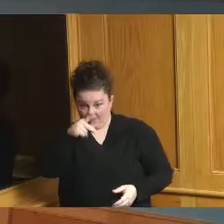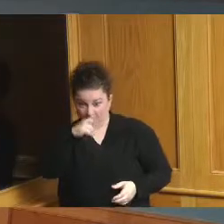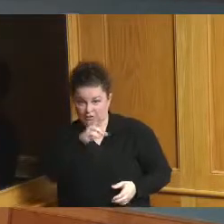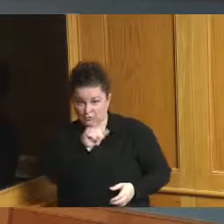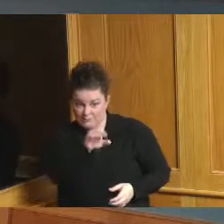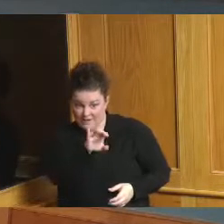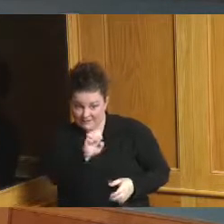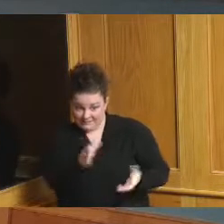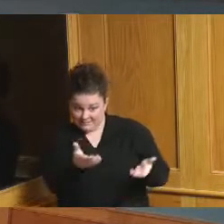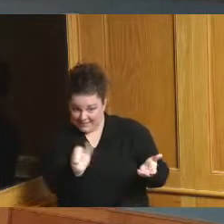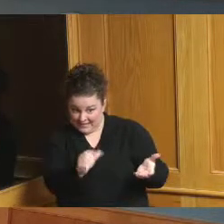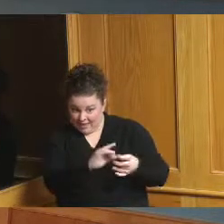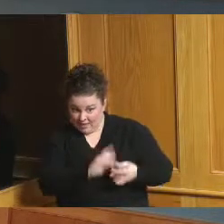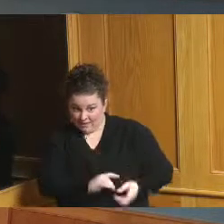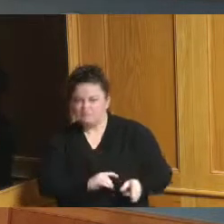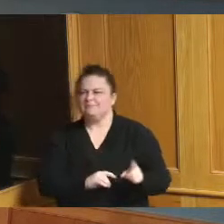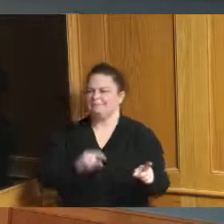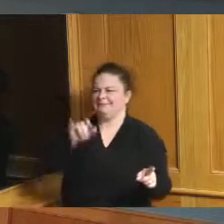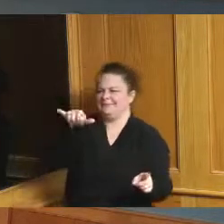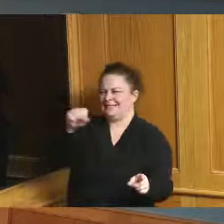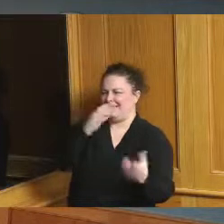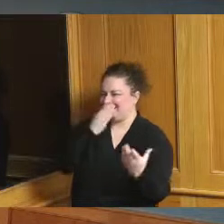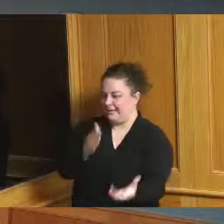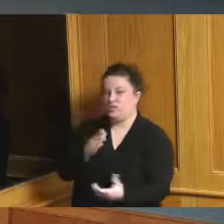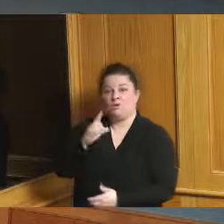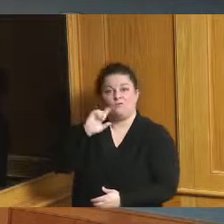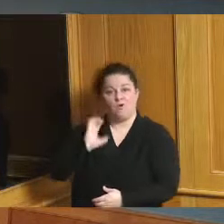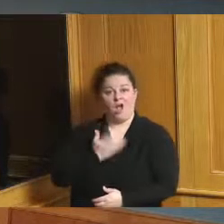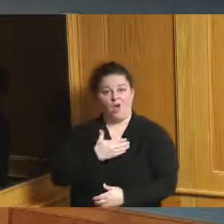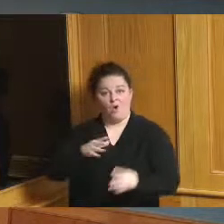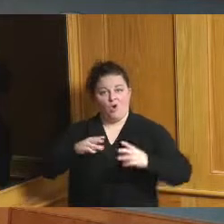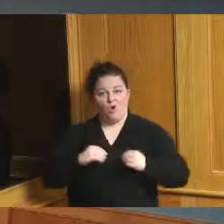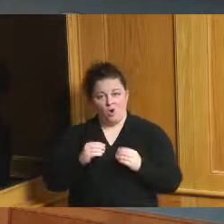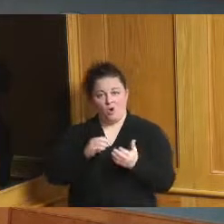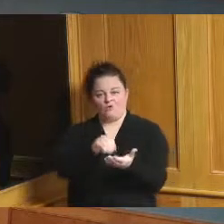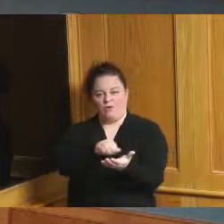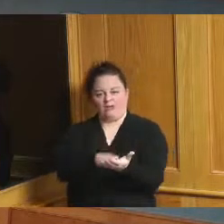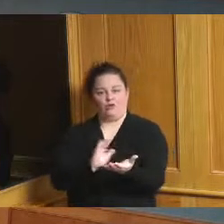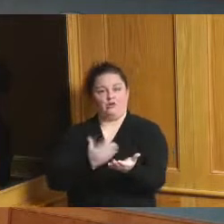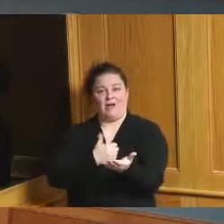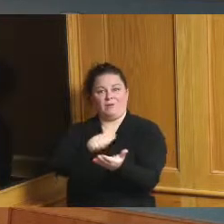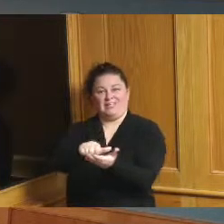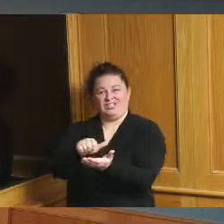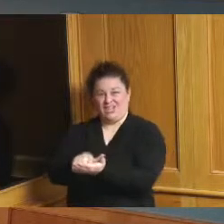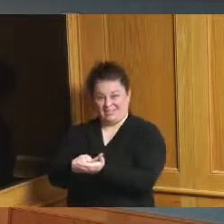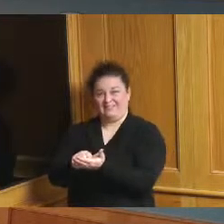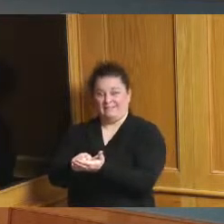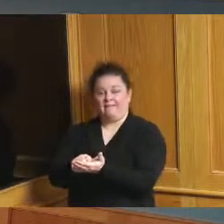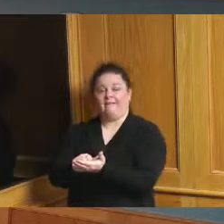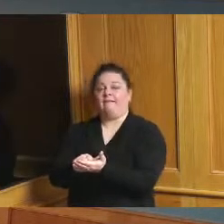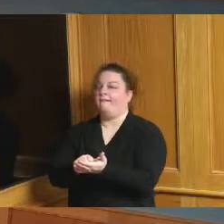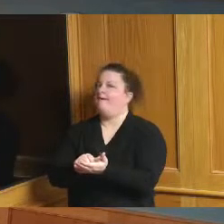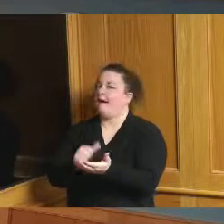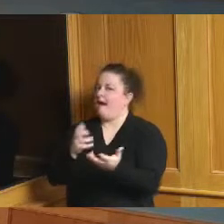first for our own record on our meeting agenda i just like like to have the clerk to correctly